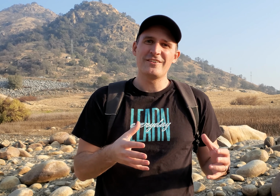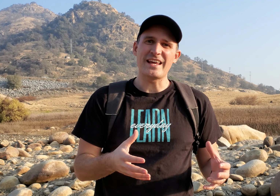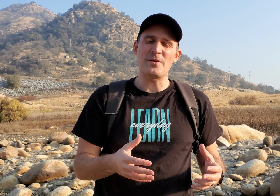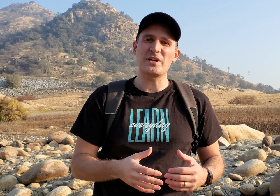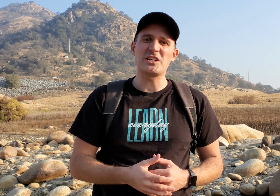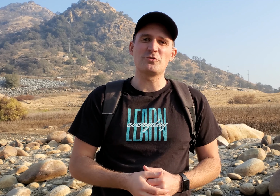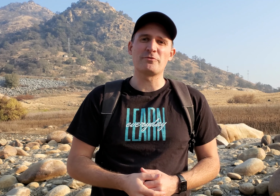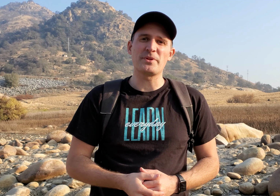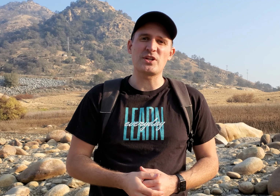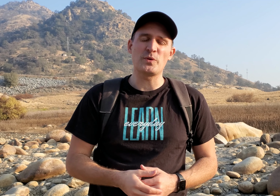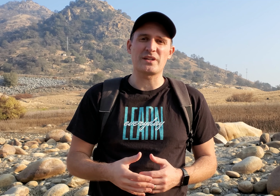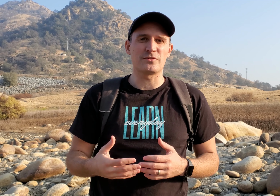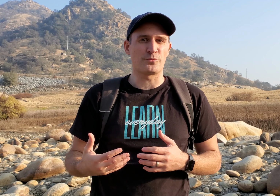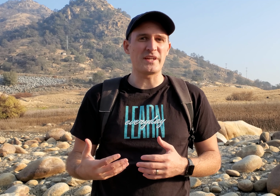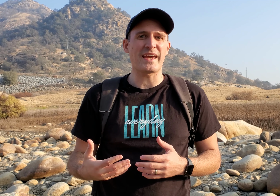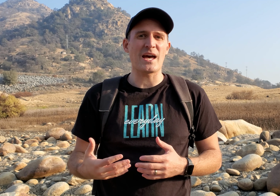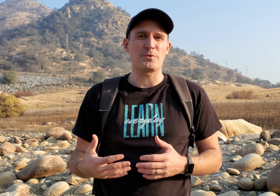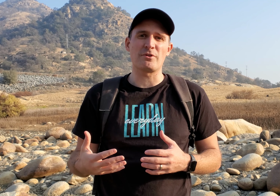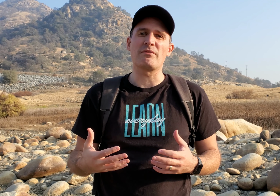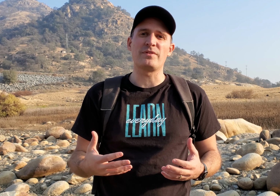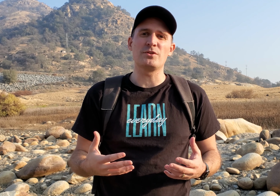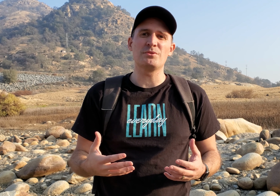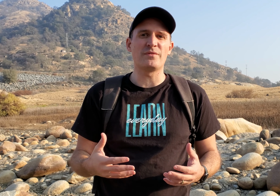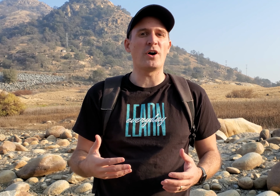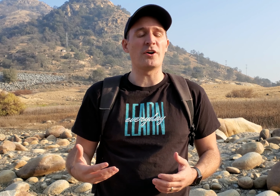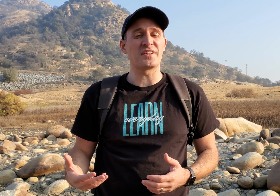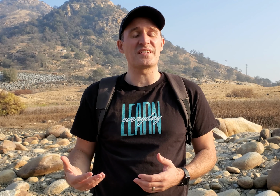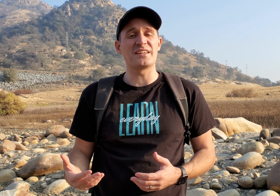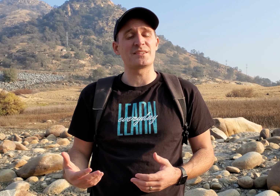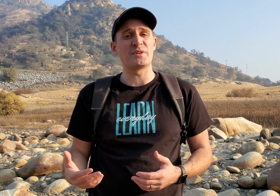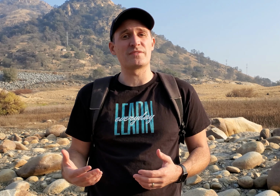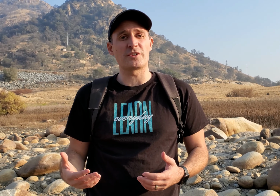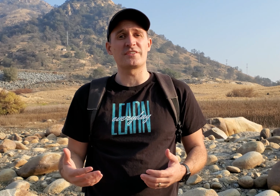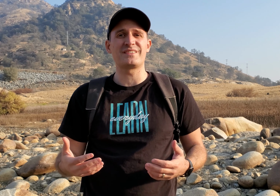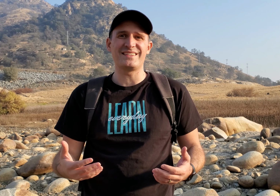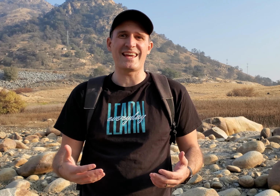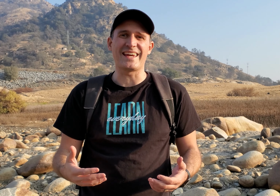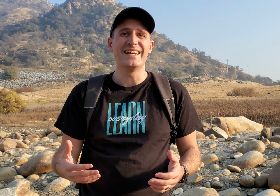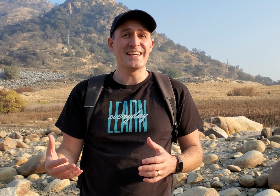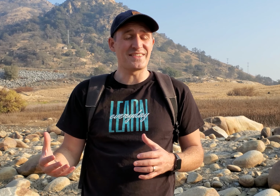now I'm going to do a really quick recap or review of all the signs that we've learned today and this